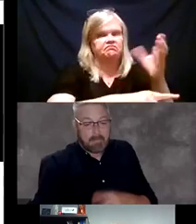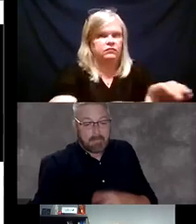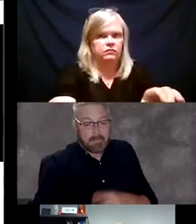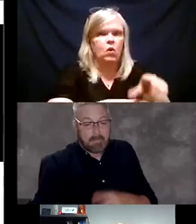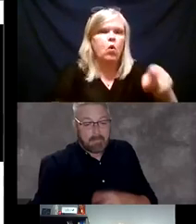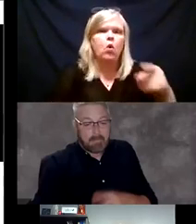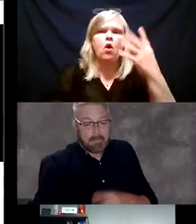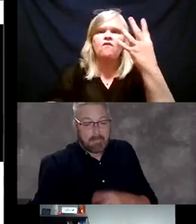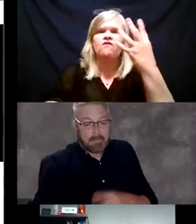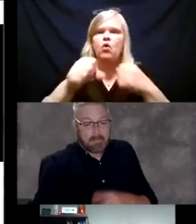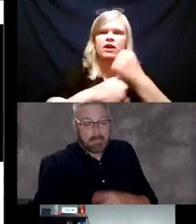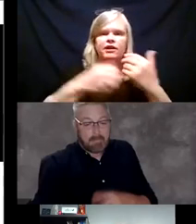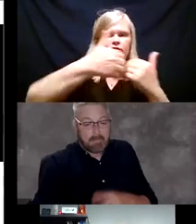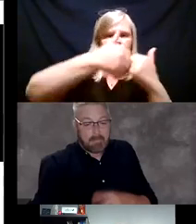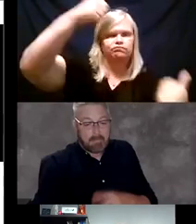THAT'S A LOT TO UNPACK THERE. THERE ARE A LOT OF DIFFERENT